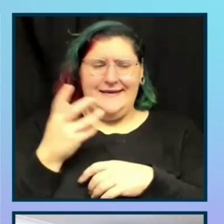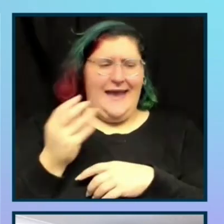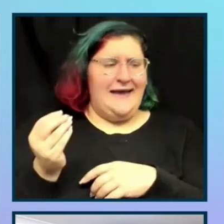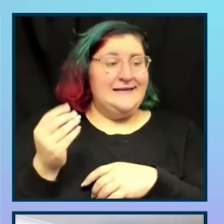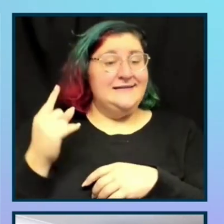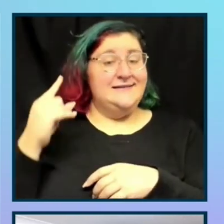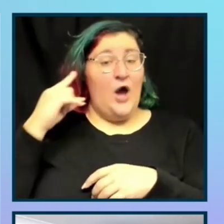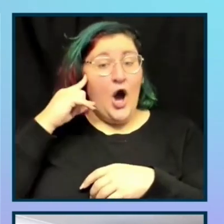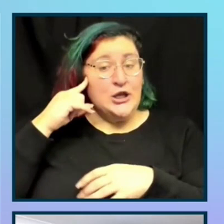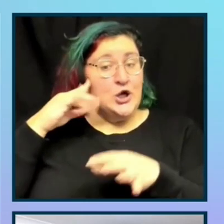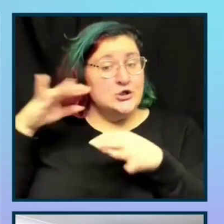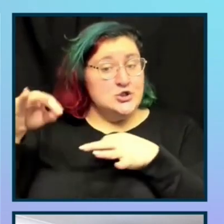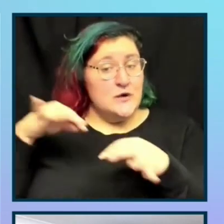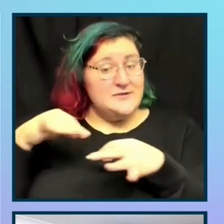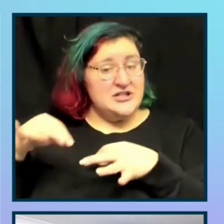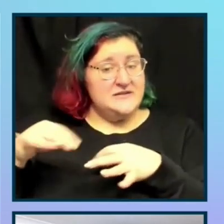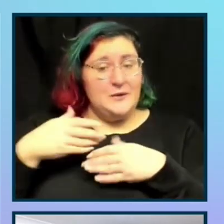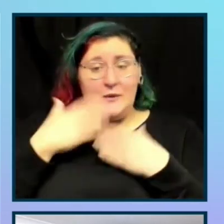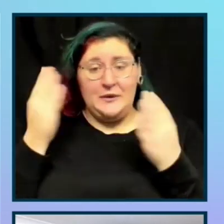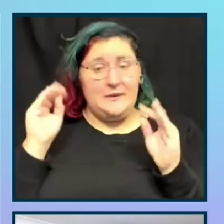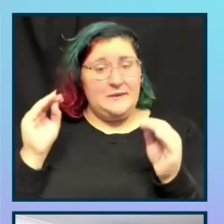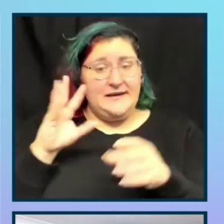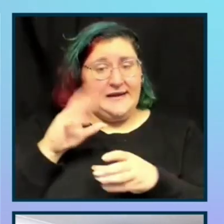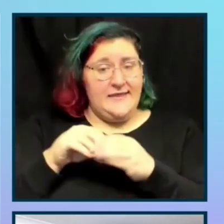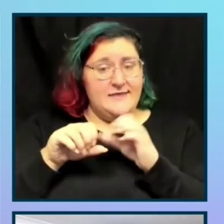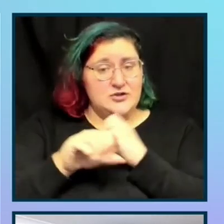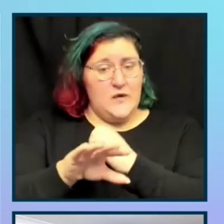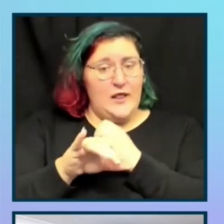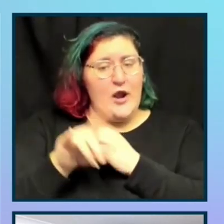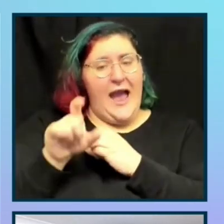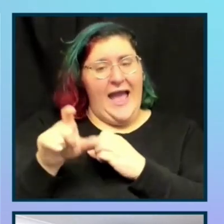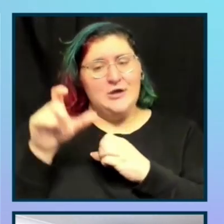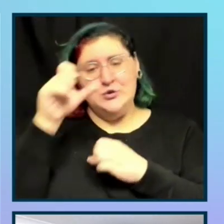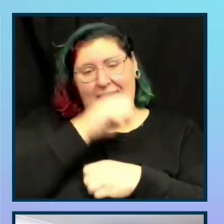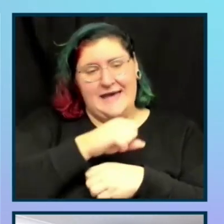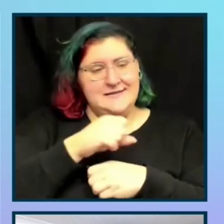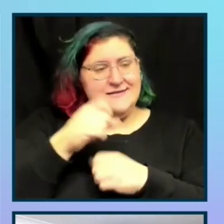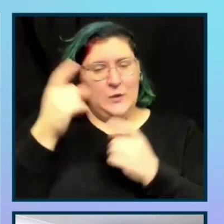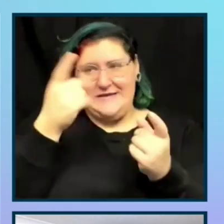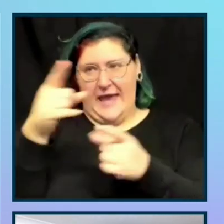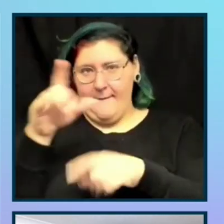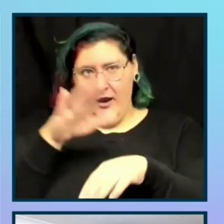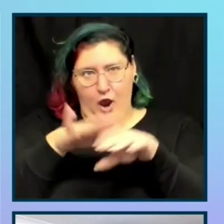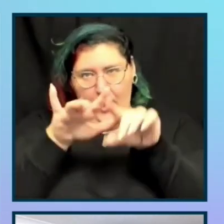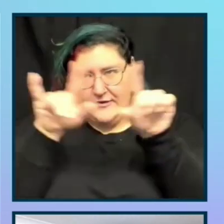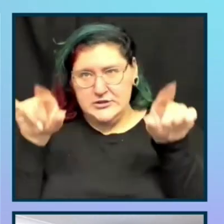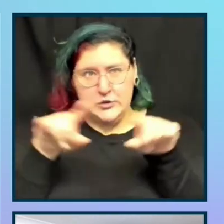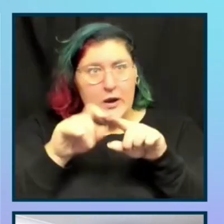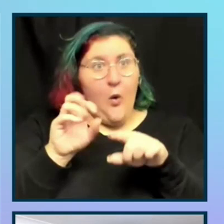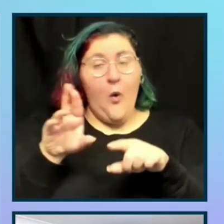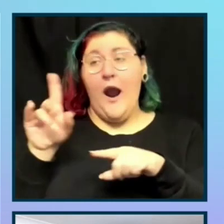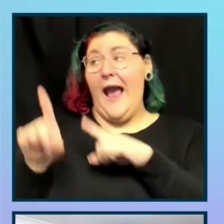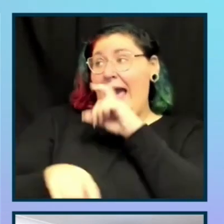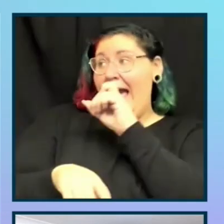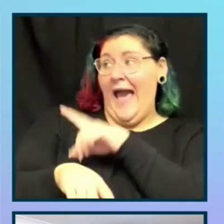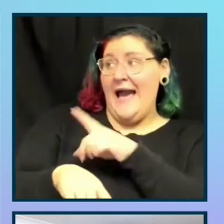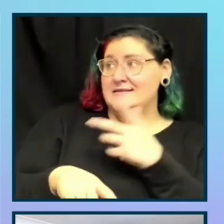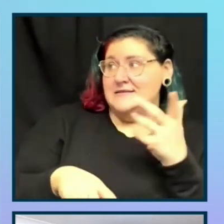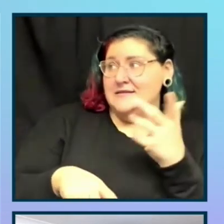either in trailers. So I just had to either guess what was going on or, you know, just ask people and they would just tell me or read comments